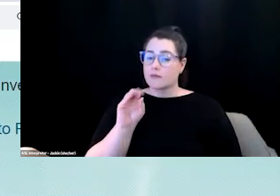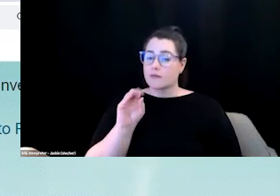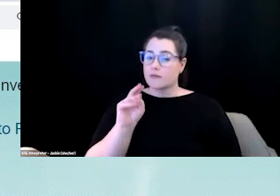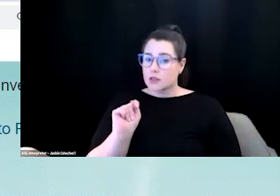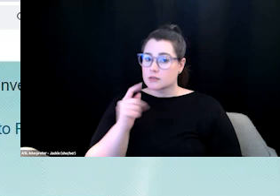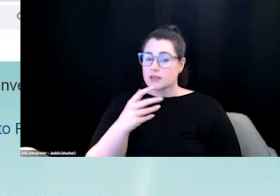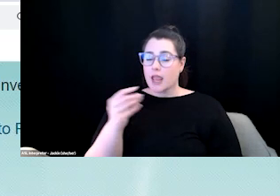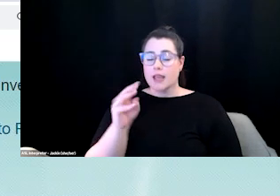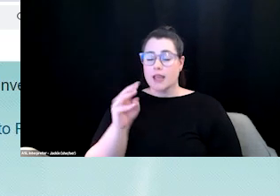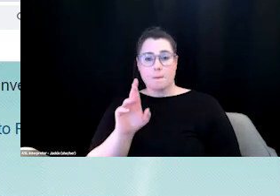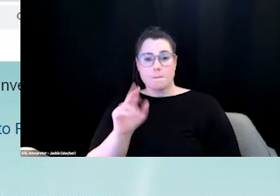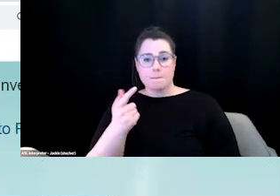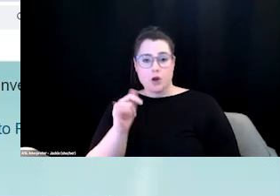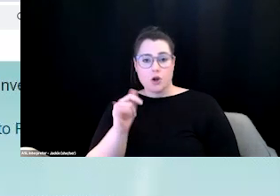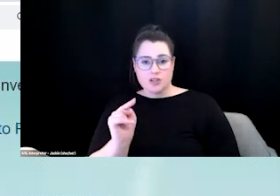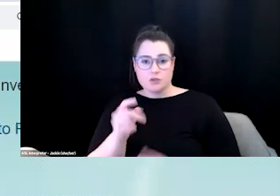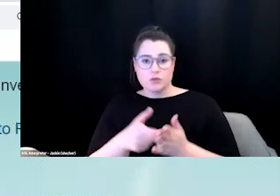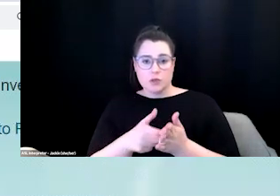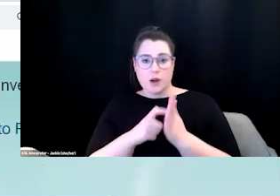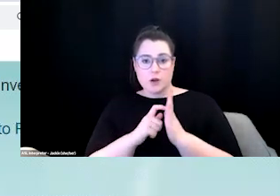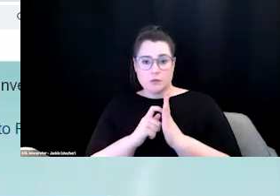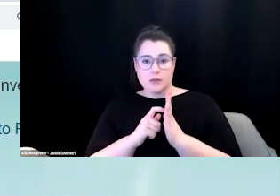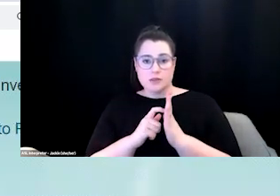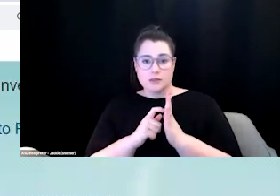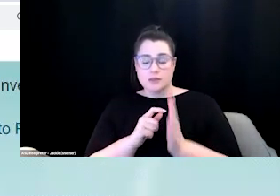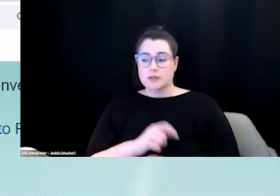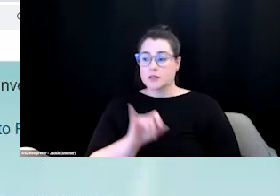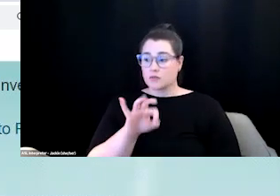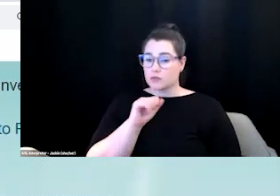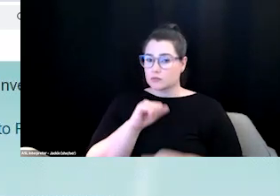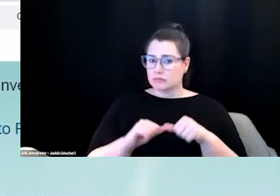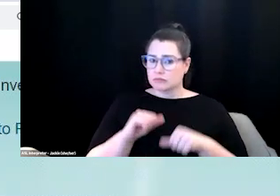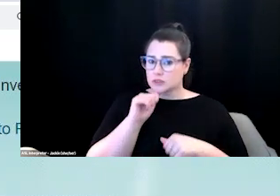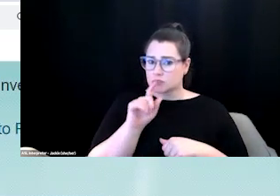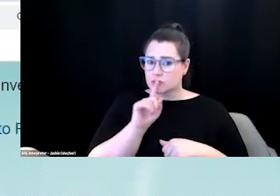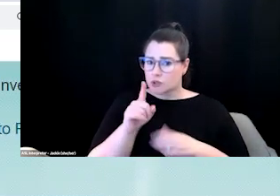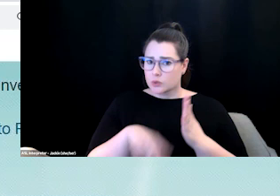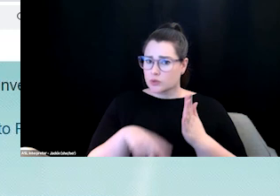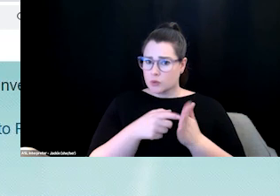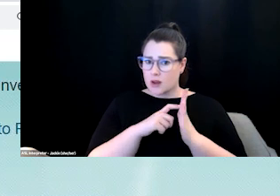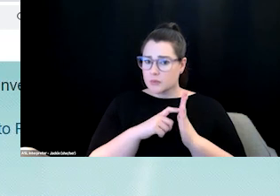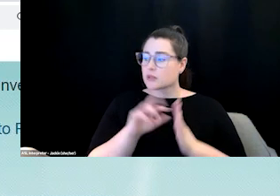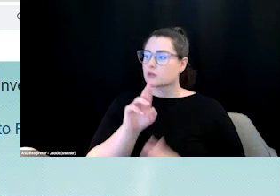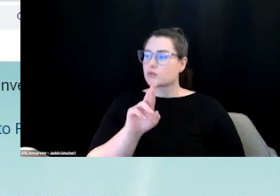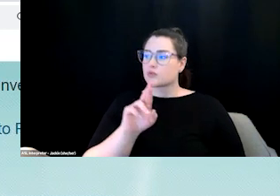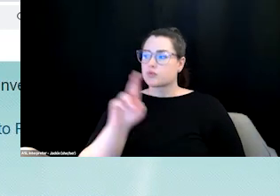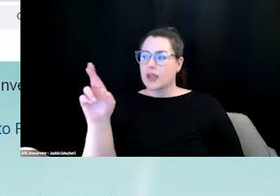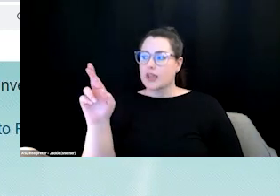And again, if you're here on this page and you're like, well, what are those requirements? I want to know. On the upper right-hand side on each of the proposal sections,